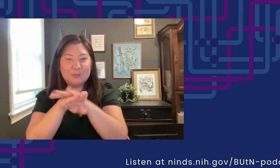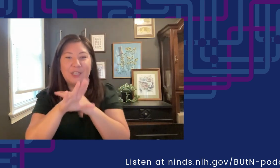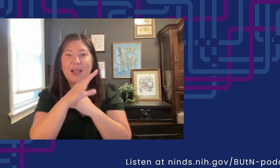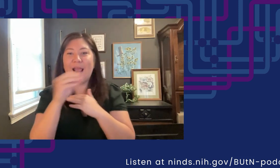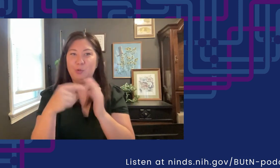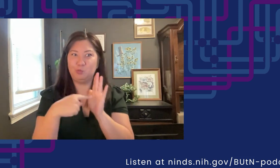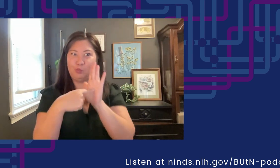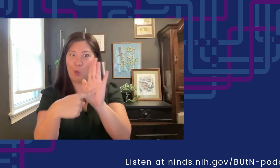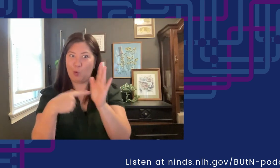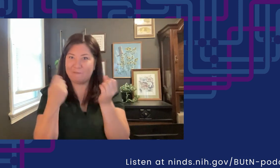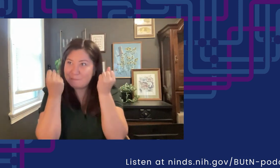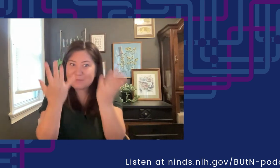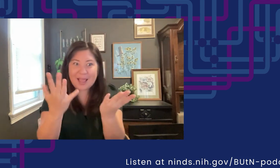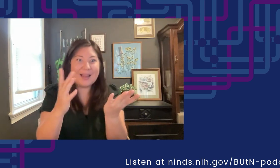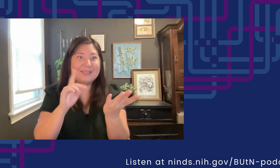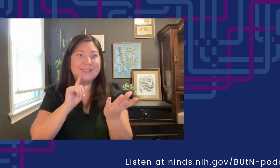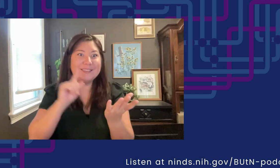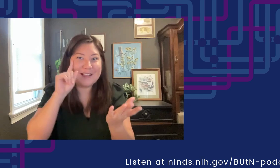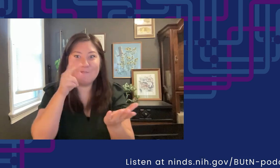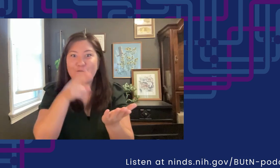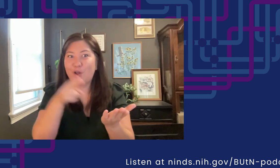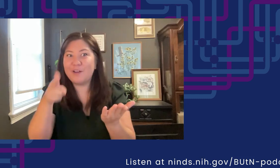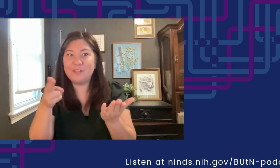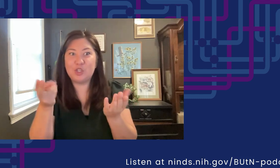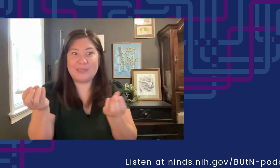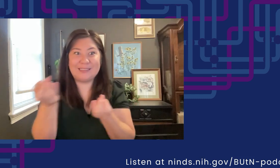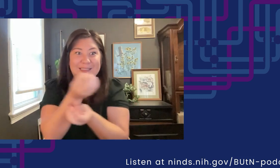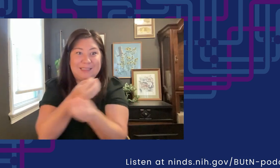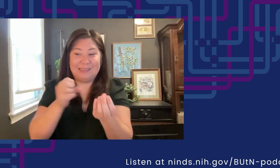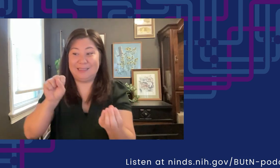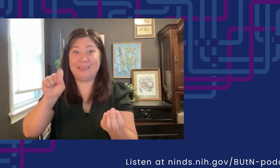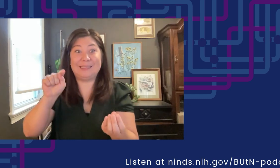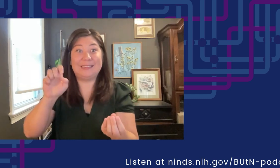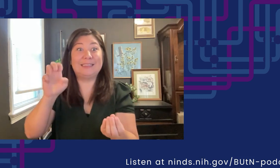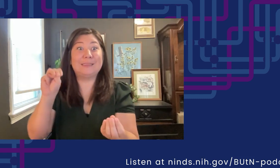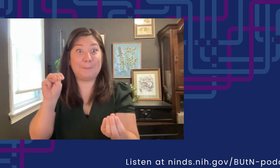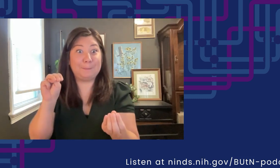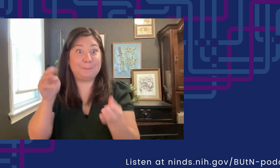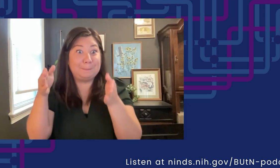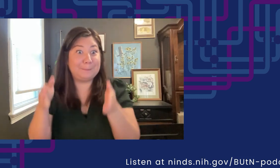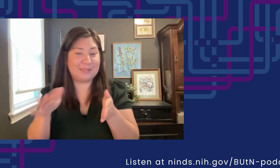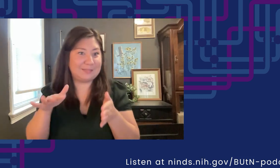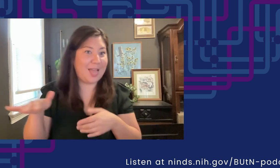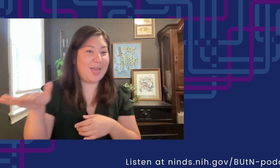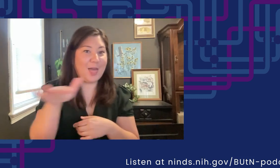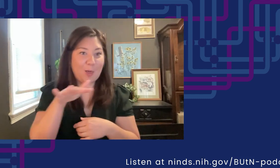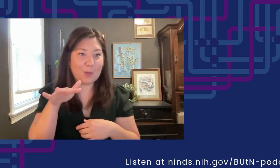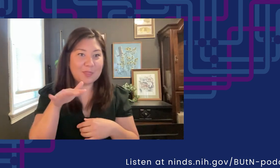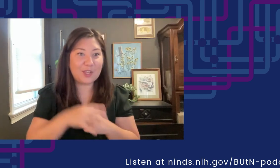provide accessibility, as well as to show that there are many Deaf and hard of hearing STEM professionals out there.